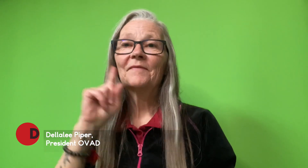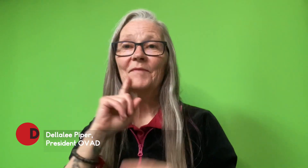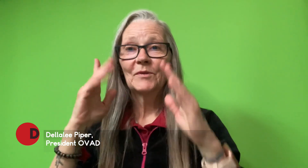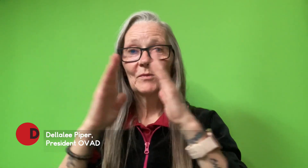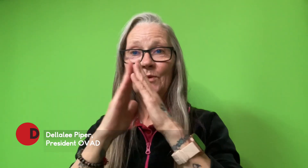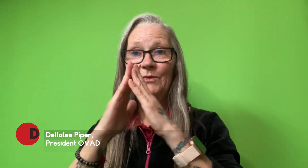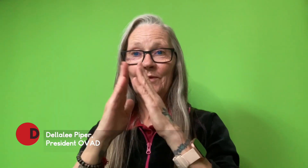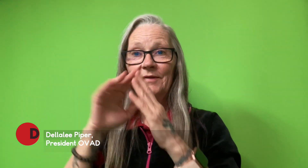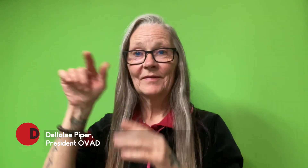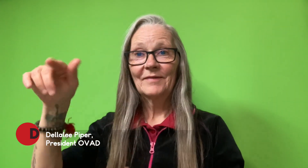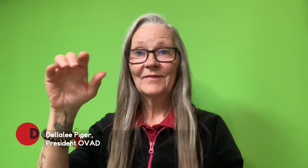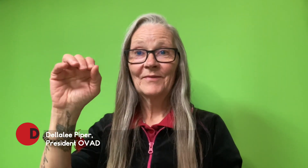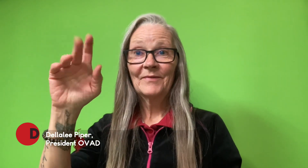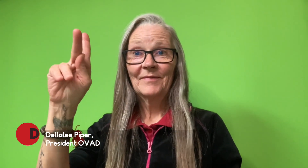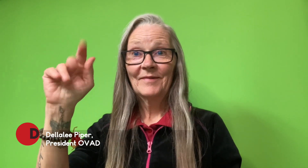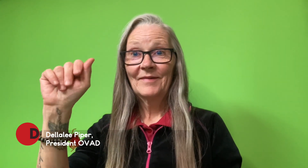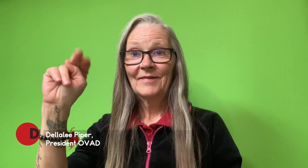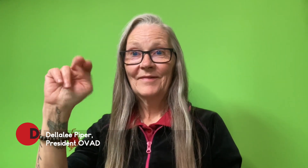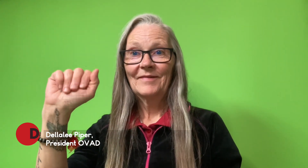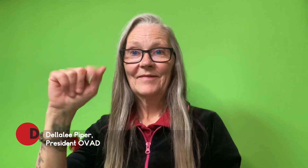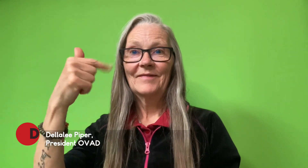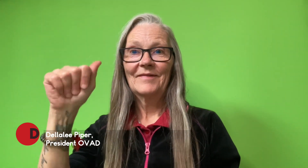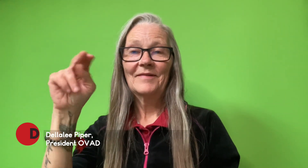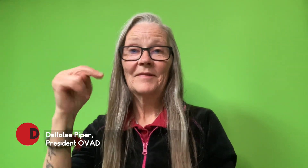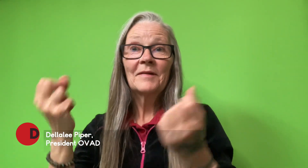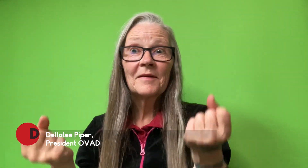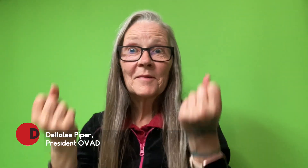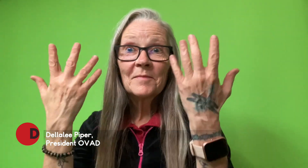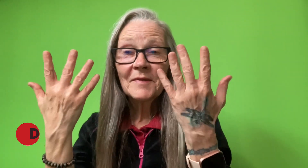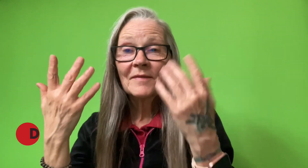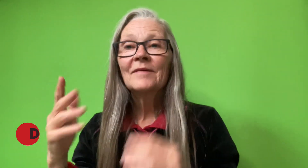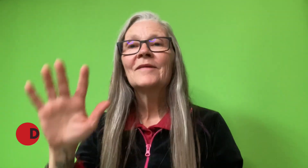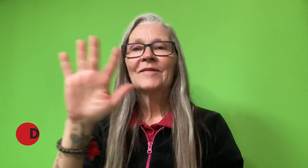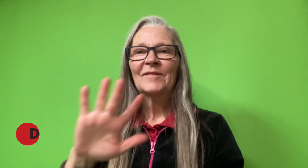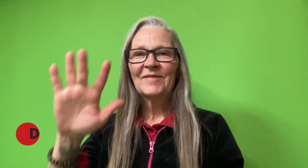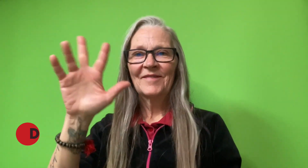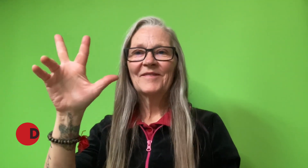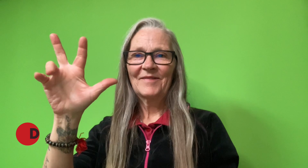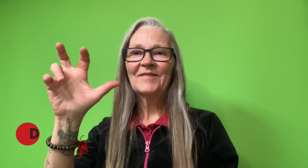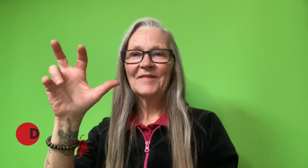The Deaf community in Okanagan is about 300 Deaf people.